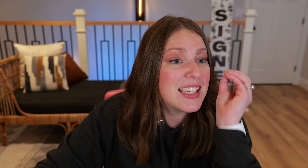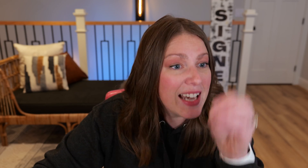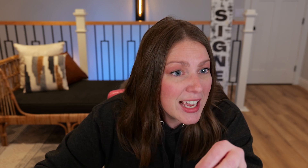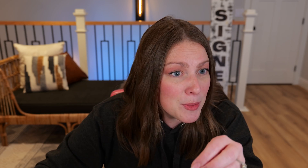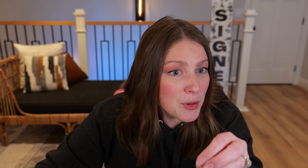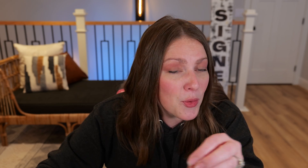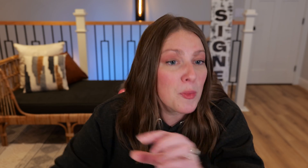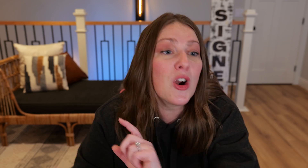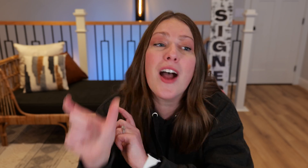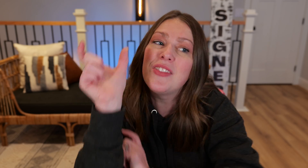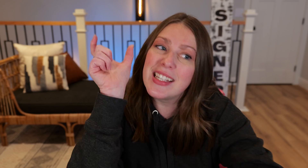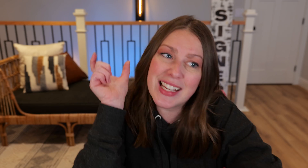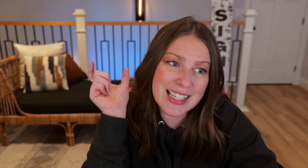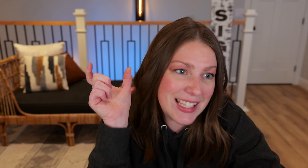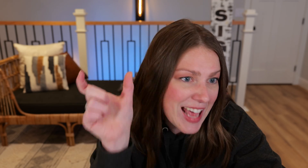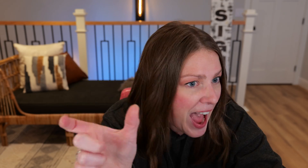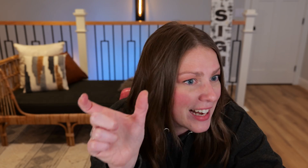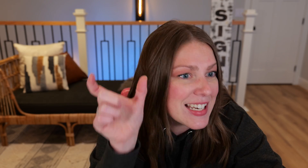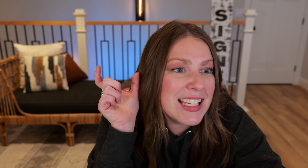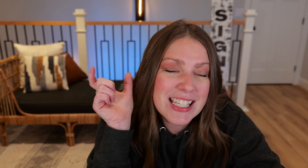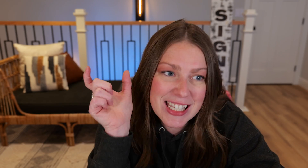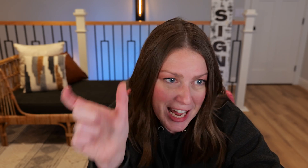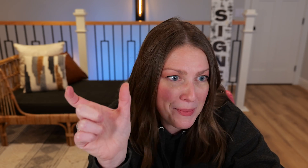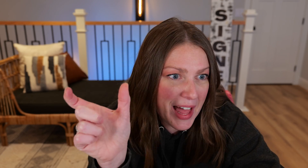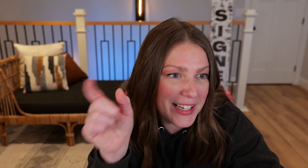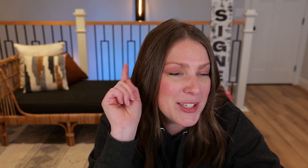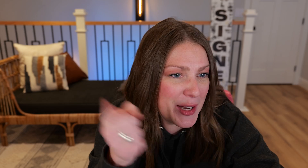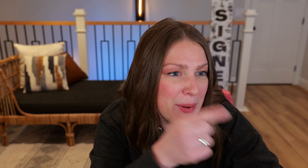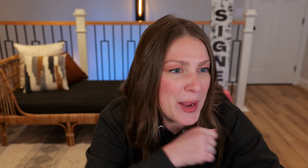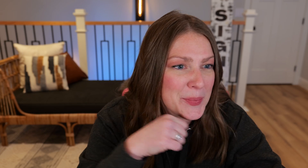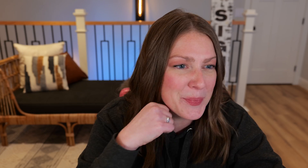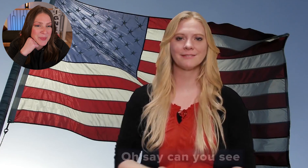next performer of this exact same line. So here we go.